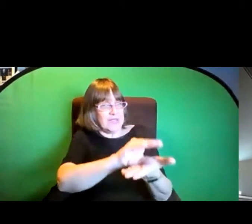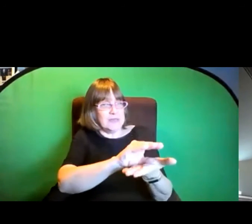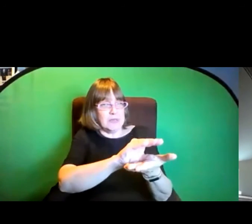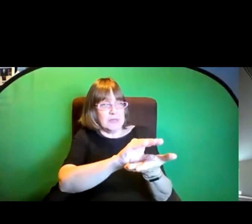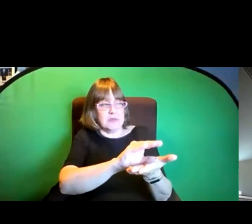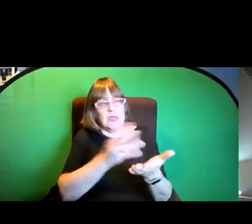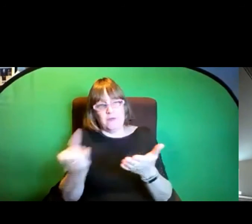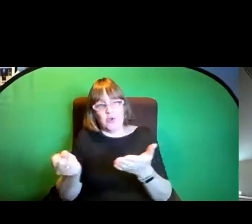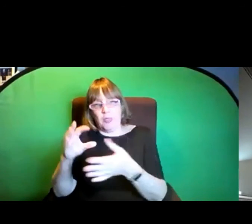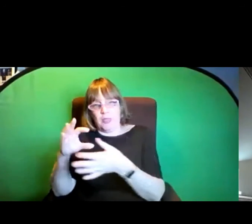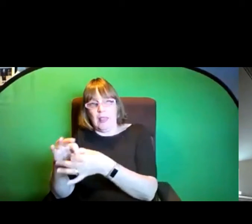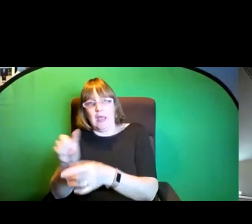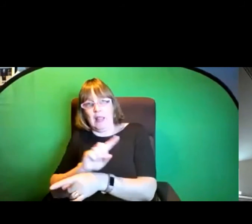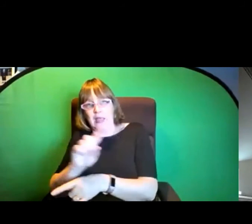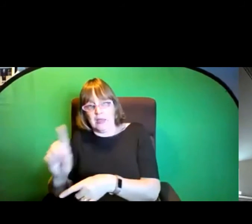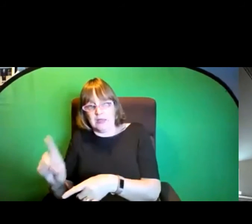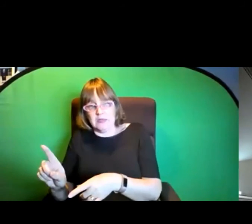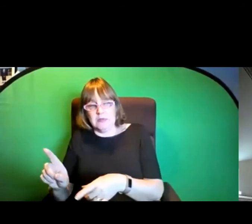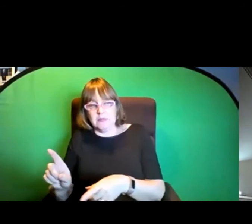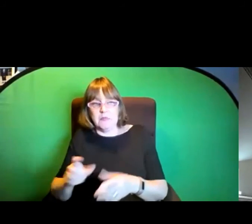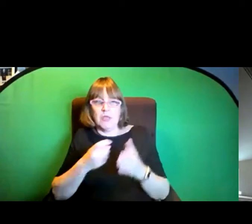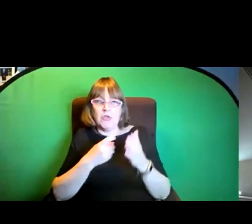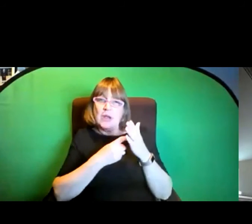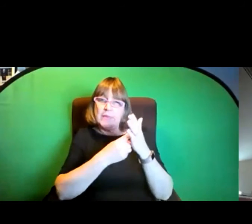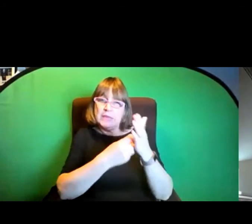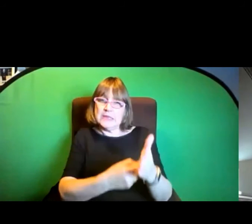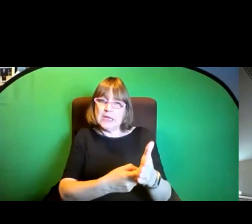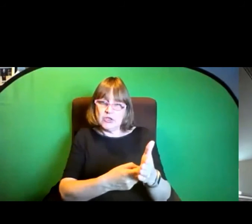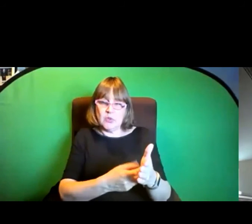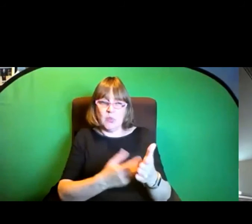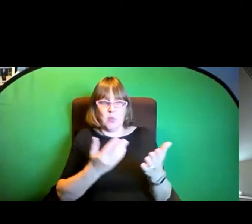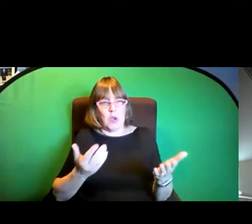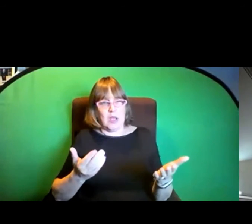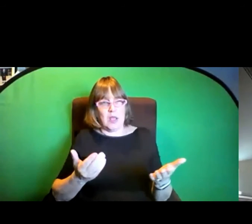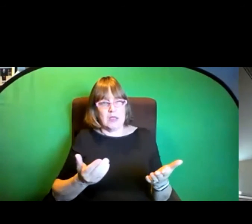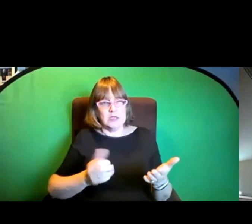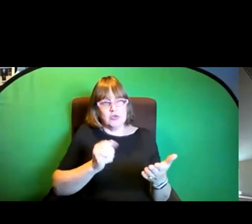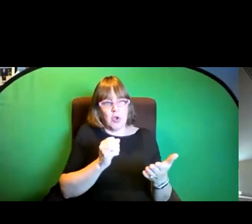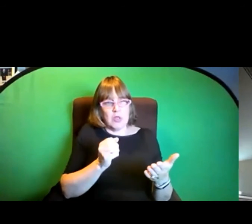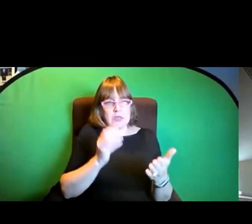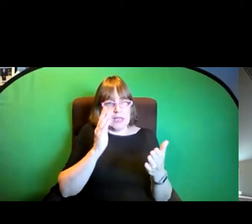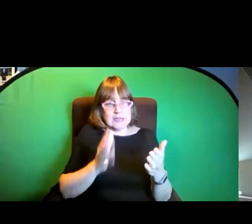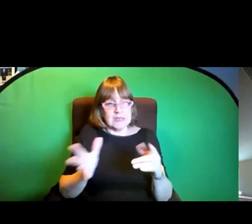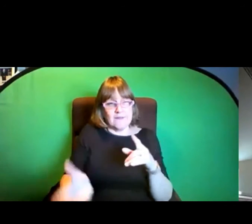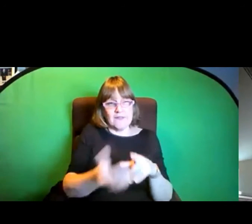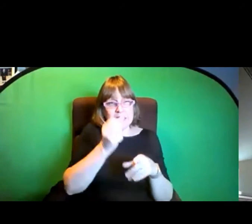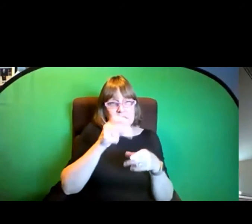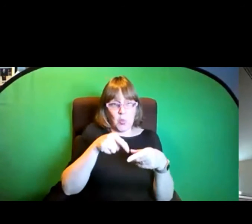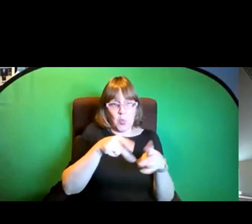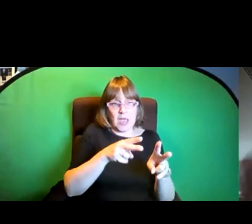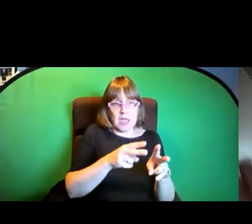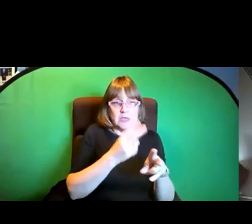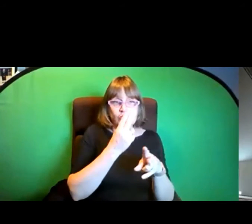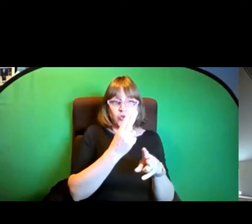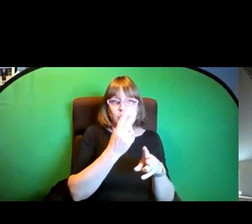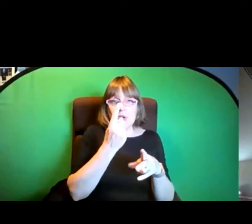there is recommendations as well Scotland needs to find a way to put £2.5bn-ish give or take,